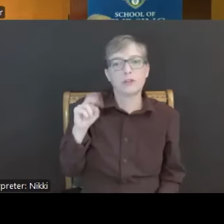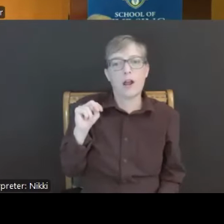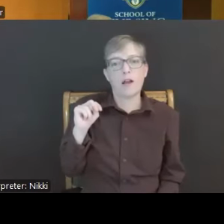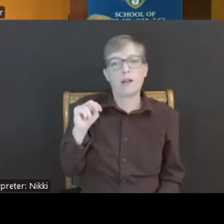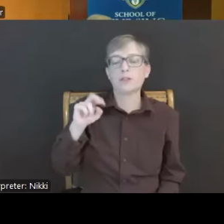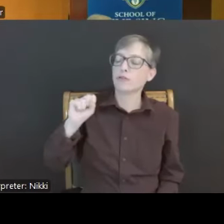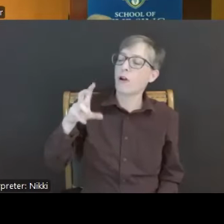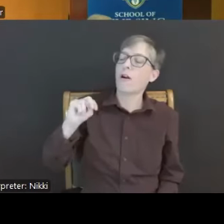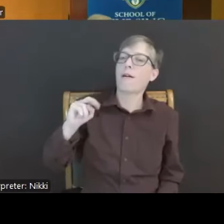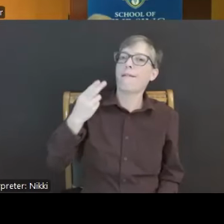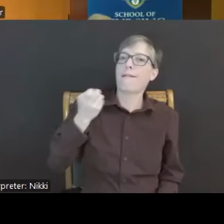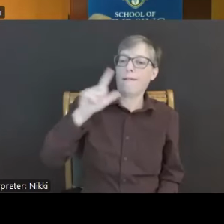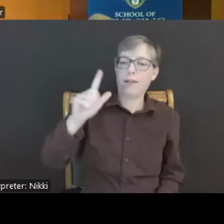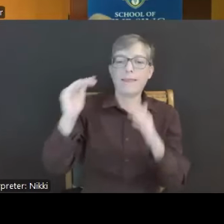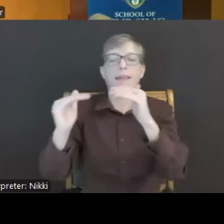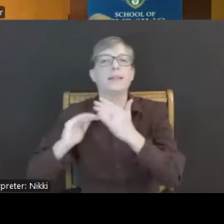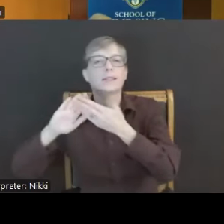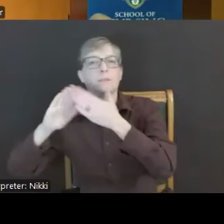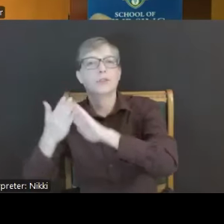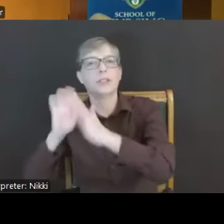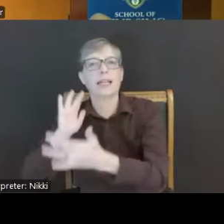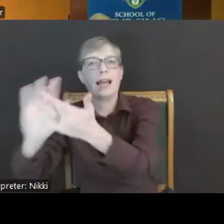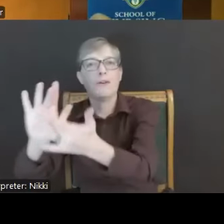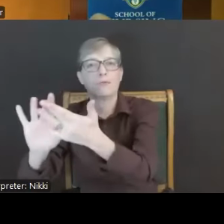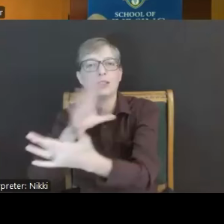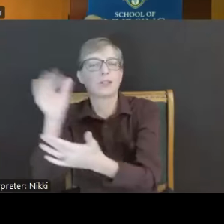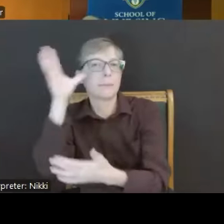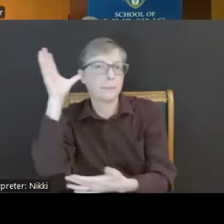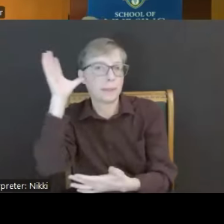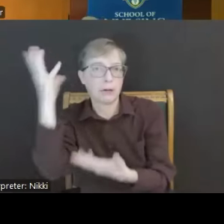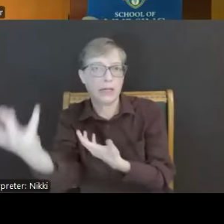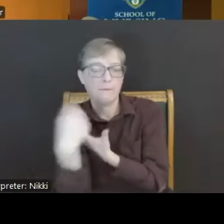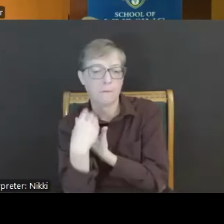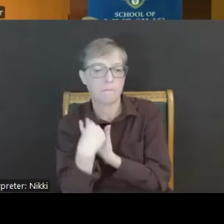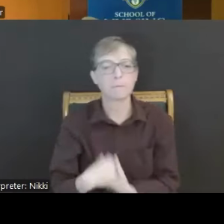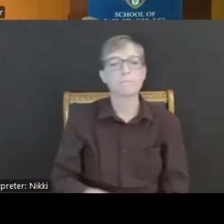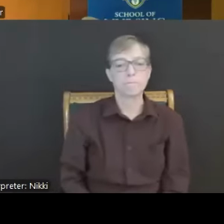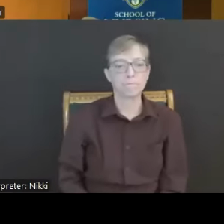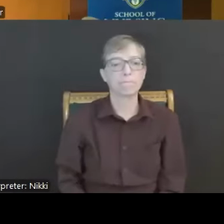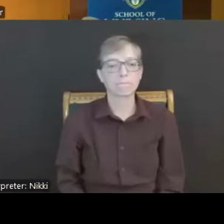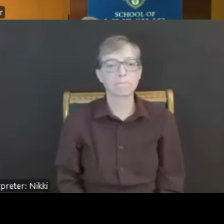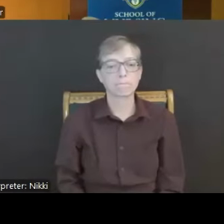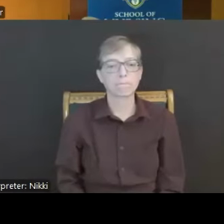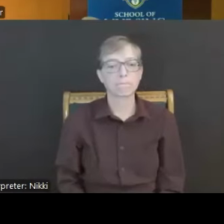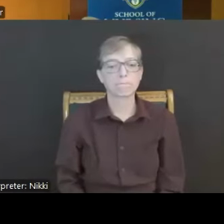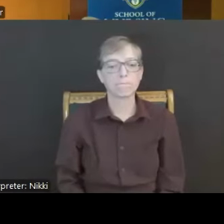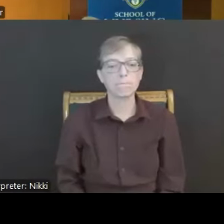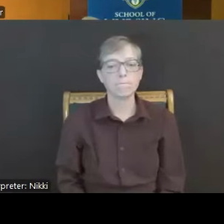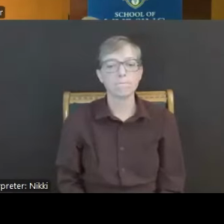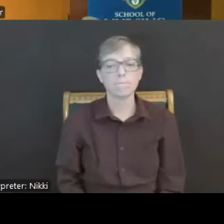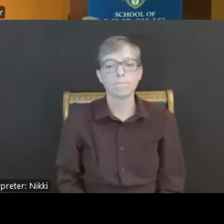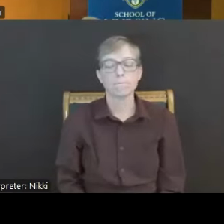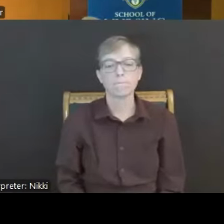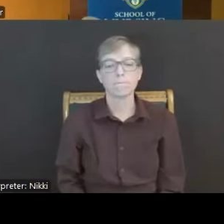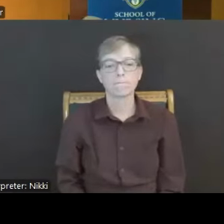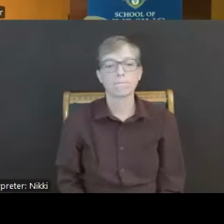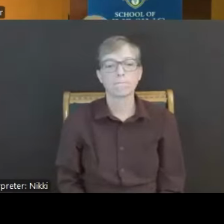involvement all right so nothing happens in a day um and especially at the University of Rochester